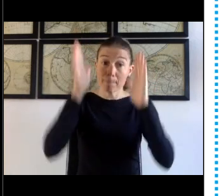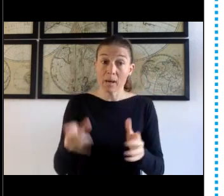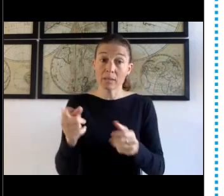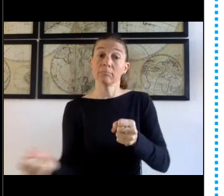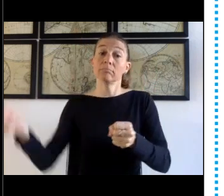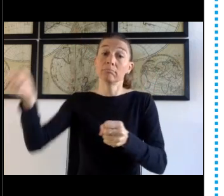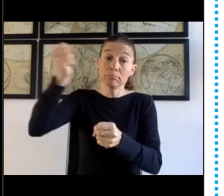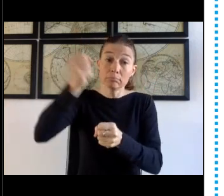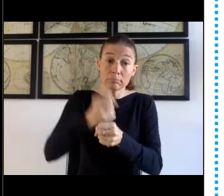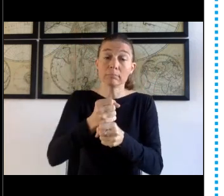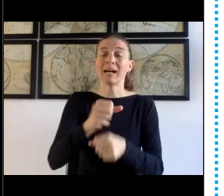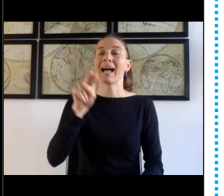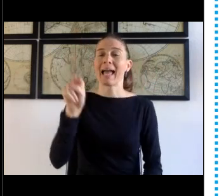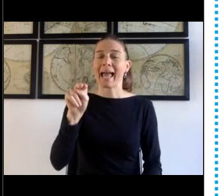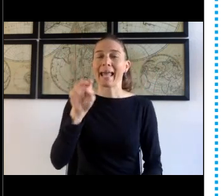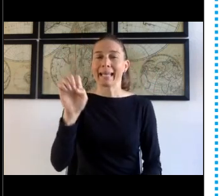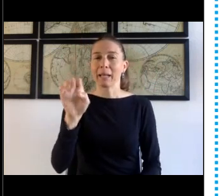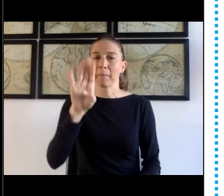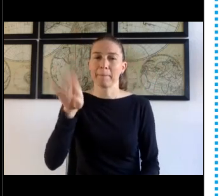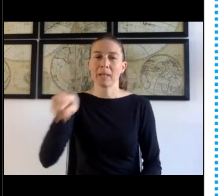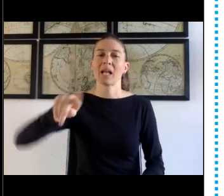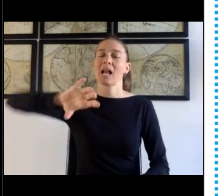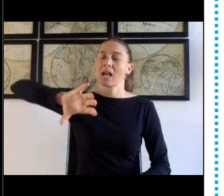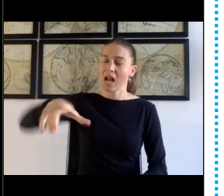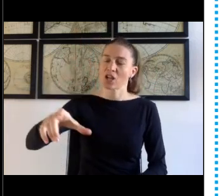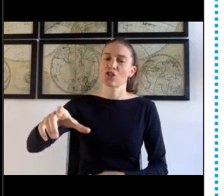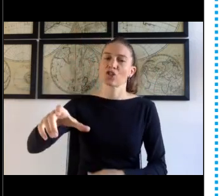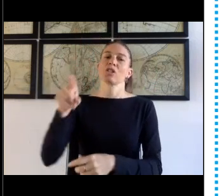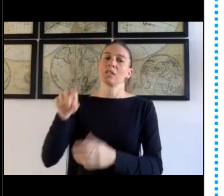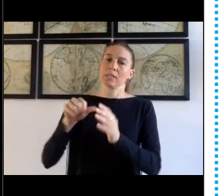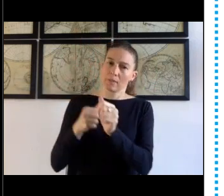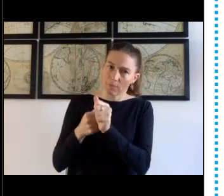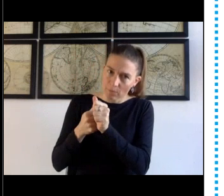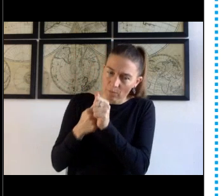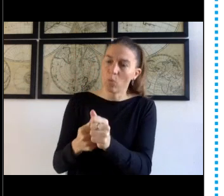That these bodies are there to ensure that the EU law is properly followed.